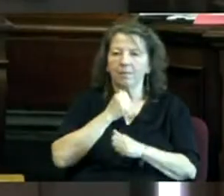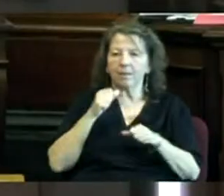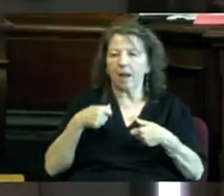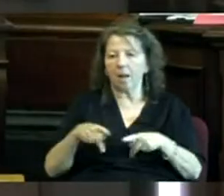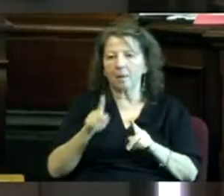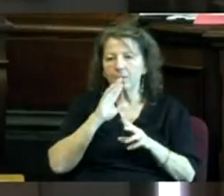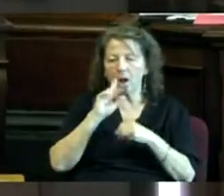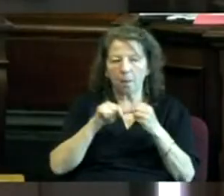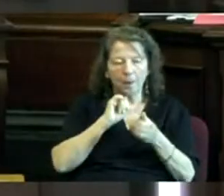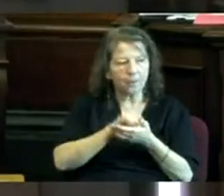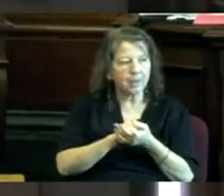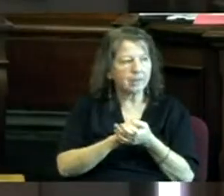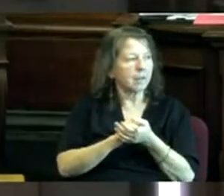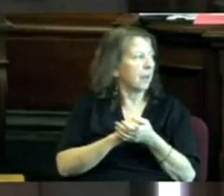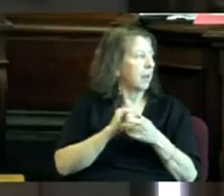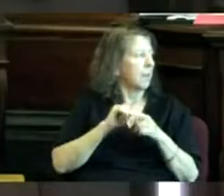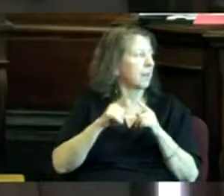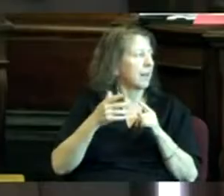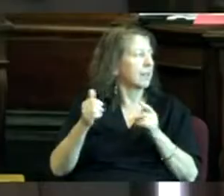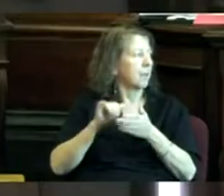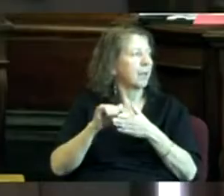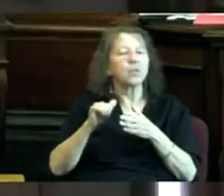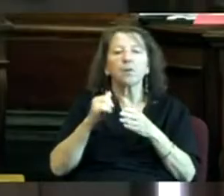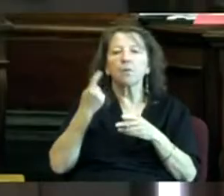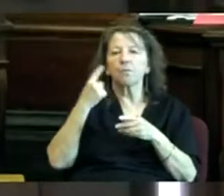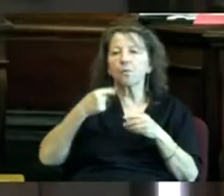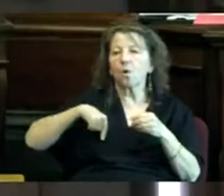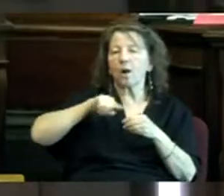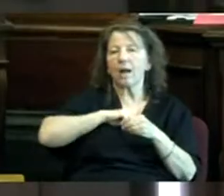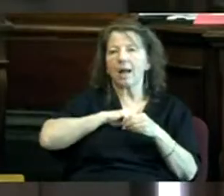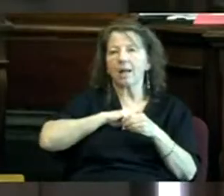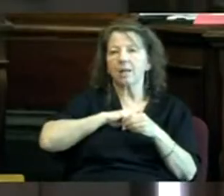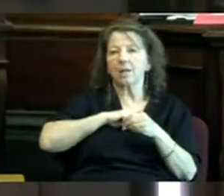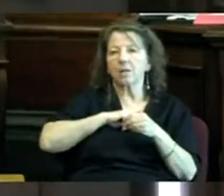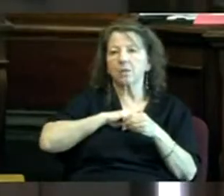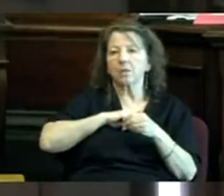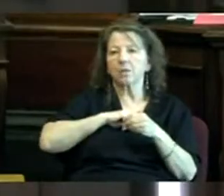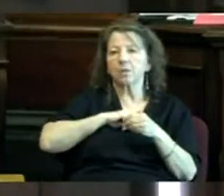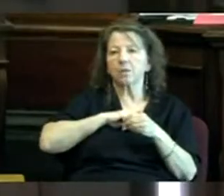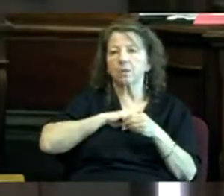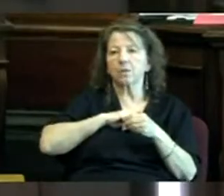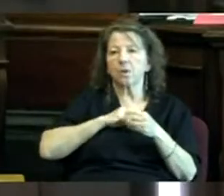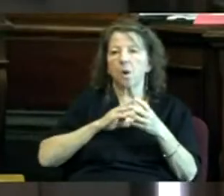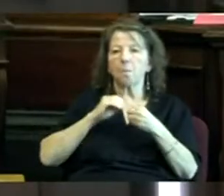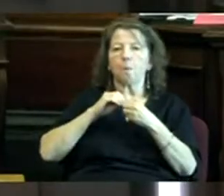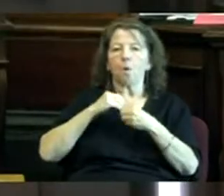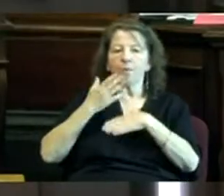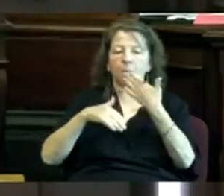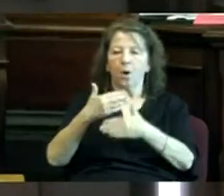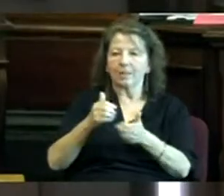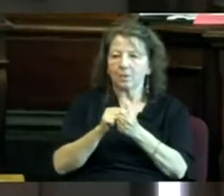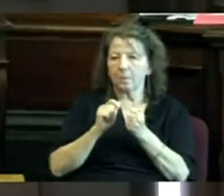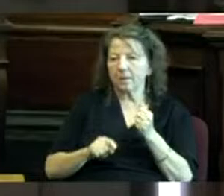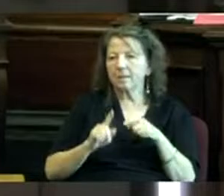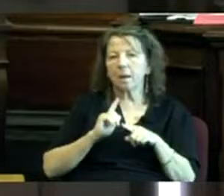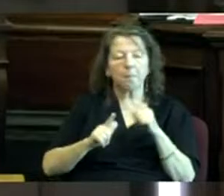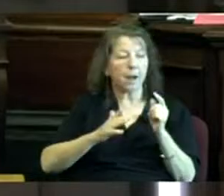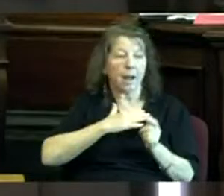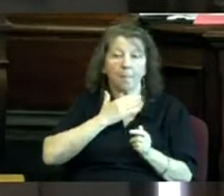committee. I would have loved an opportunity to talk about it, and if these are things that we're going to continue to do